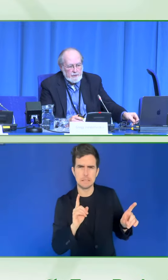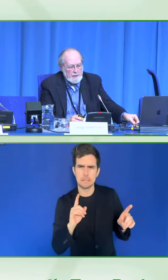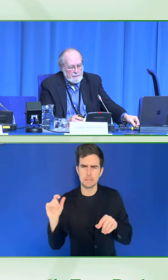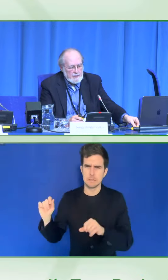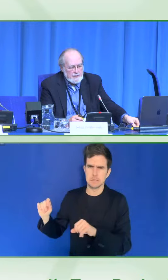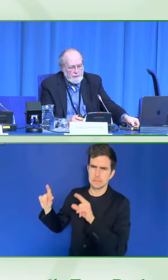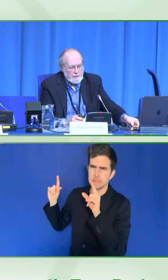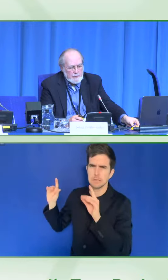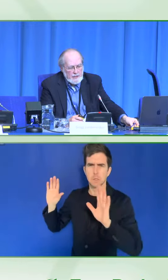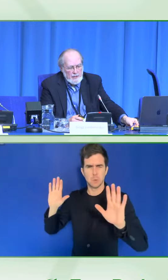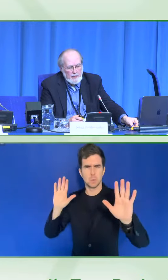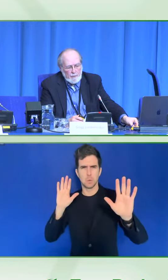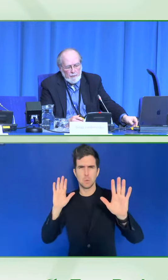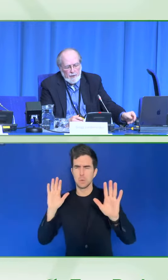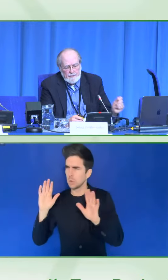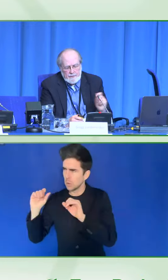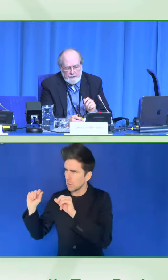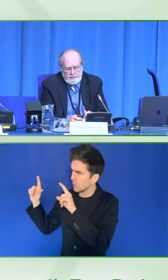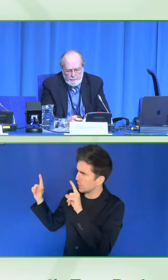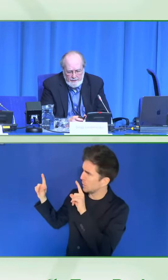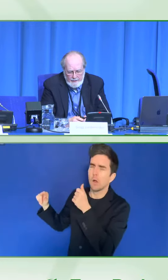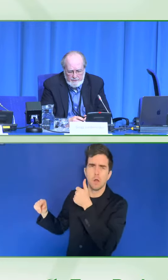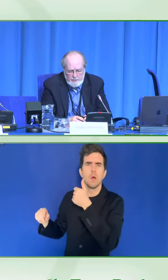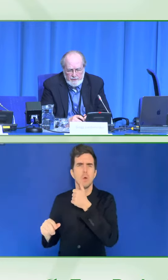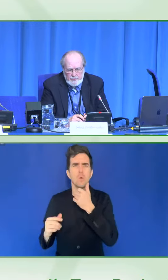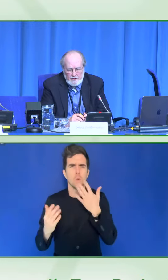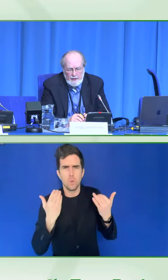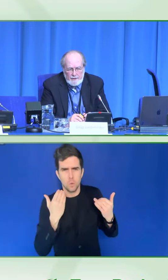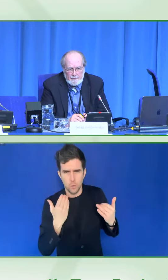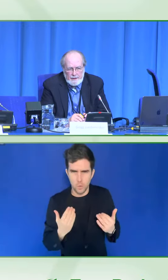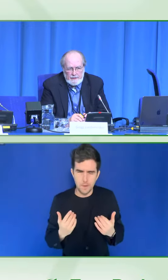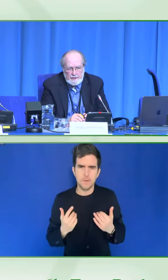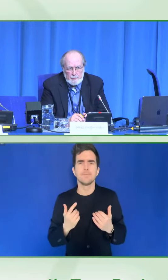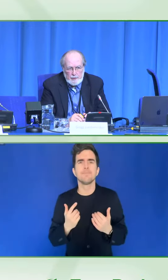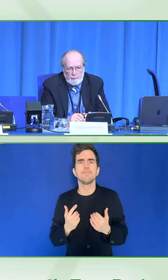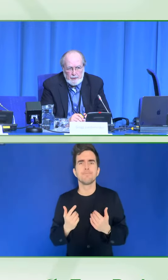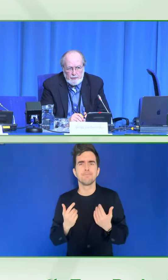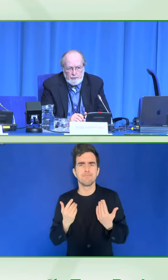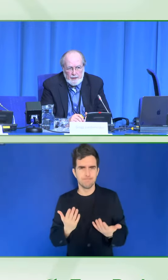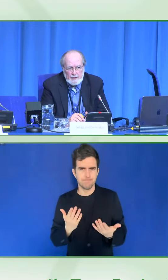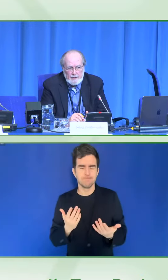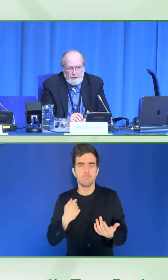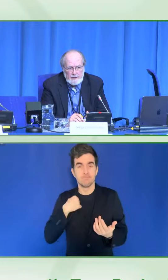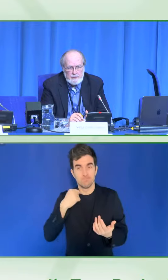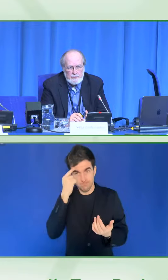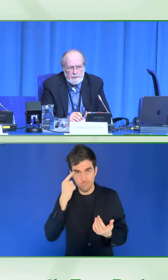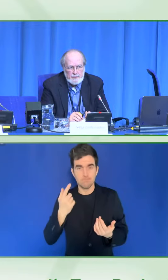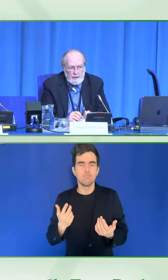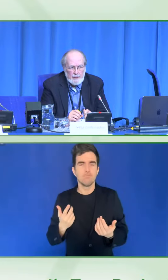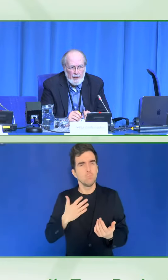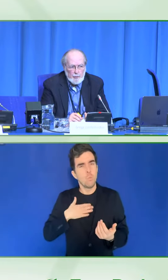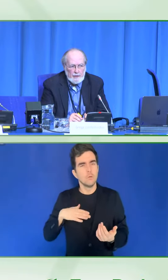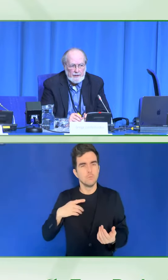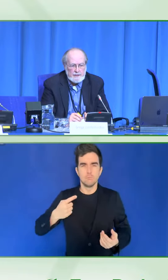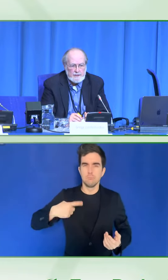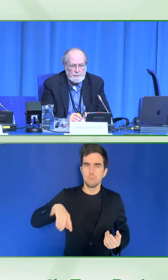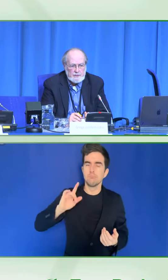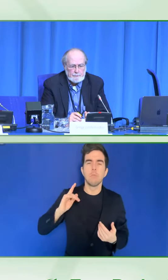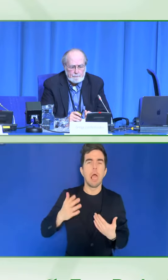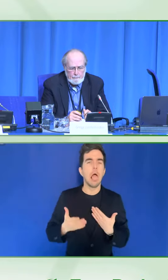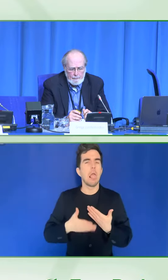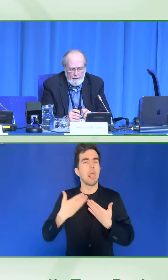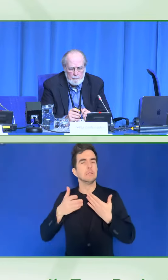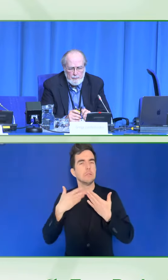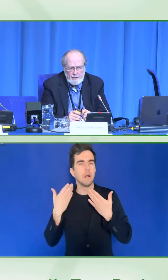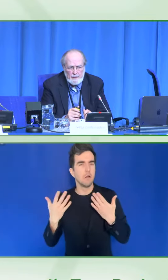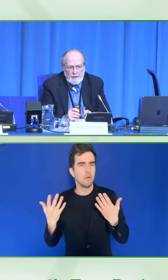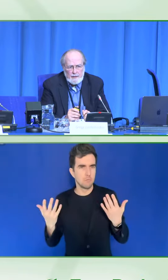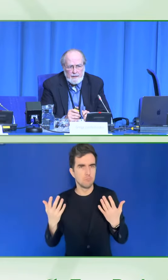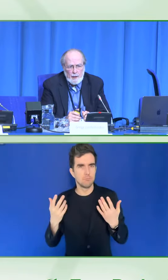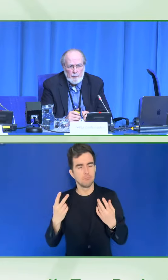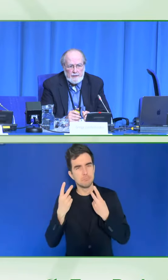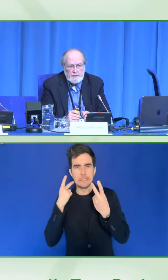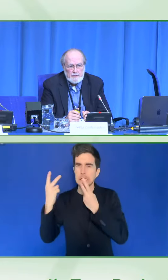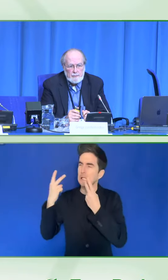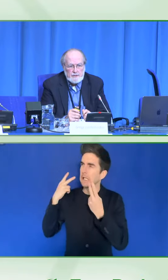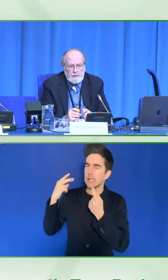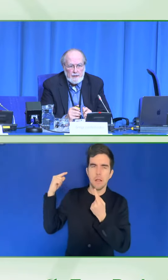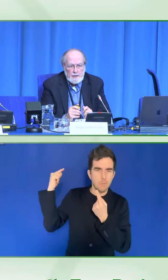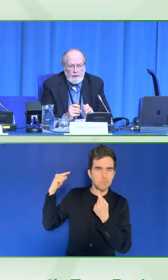are synchronised and linked and at the same time and can also be adapted for every special